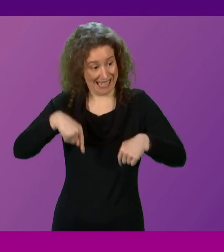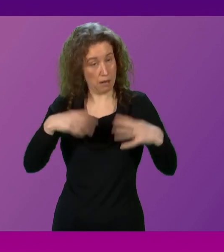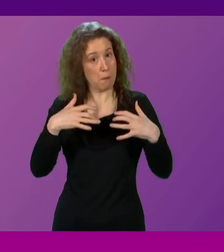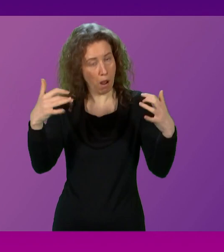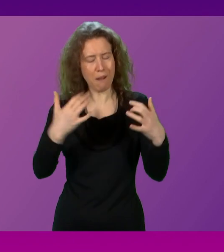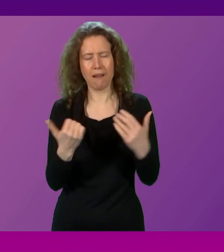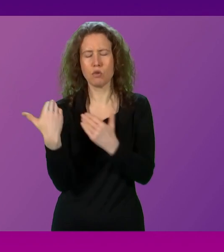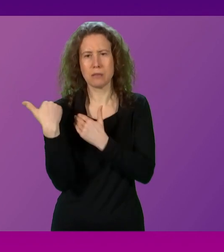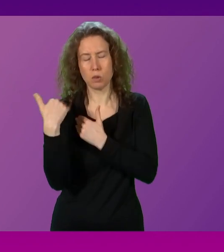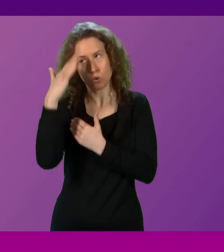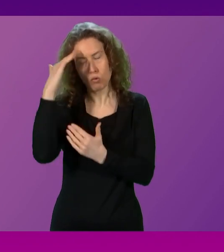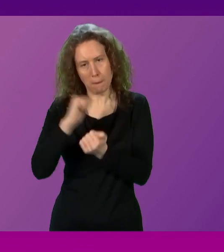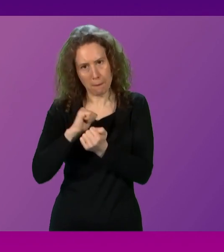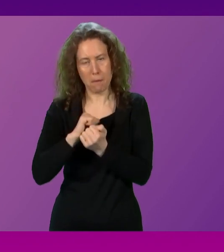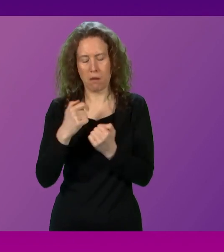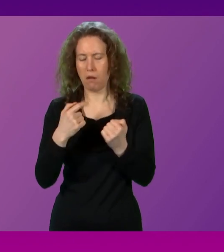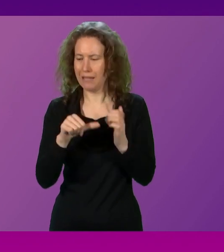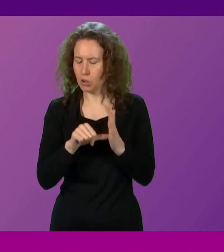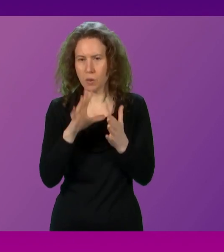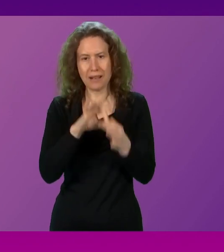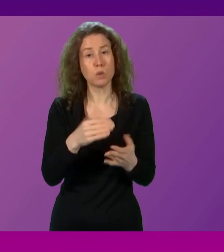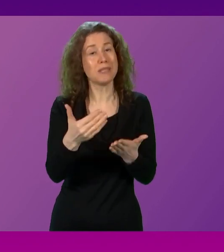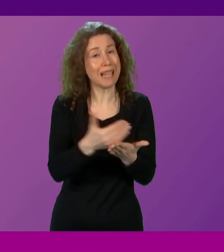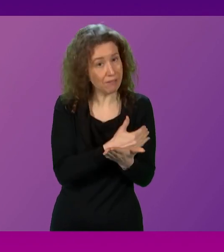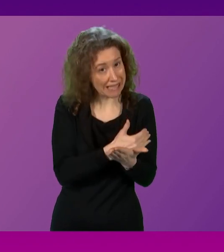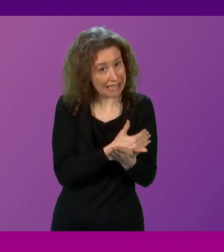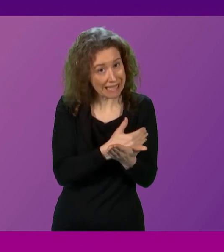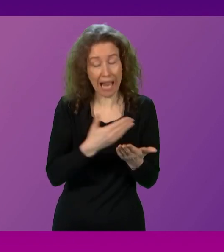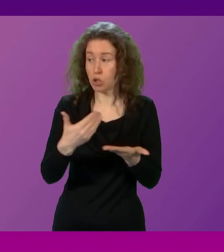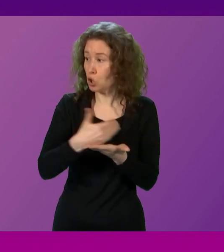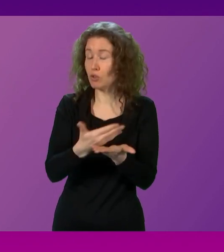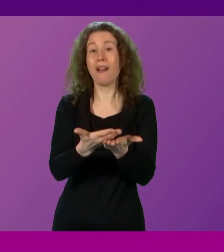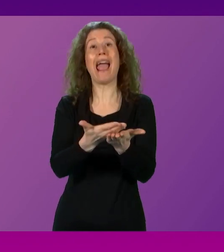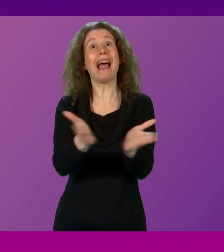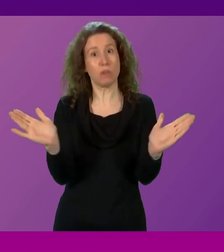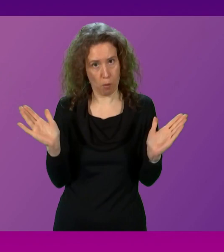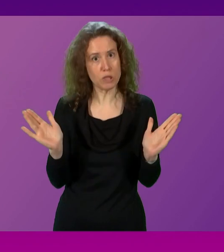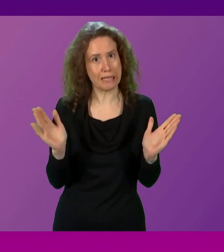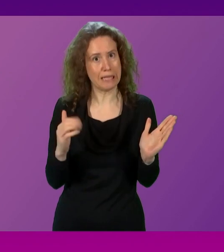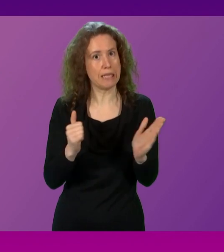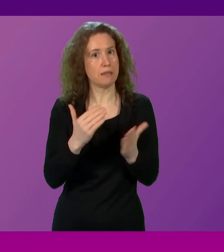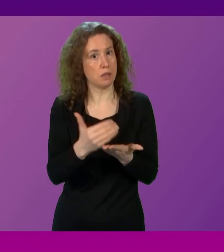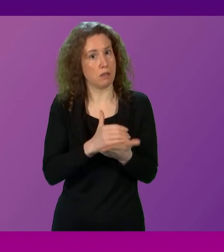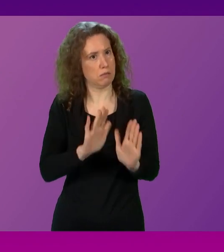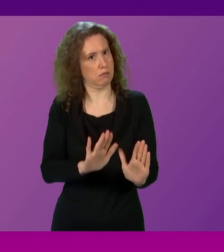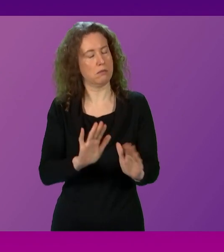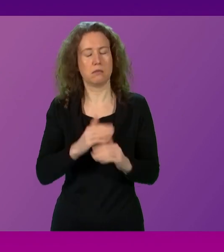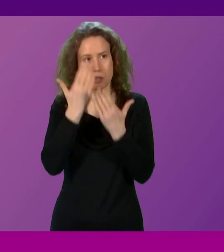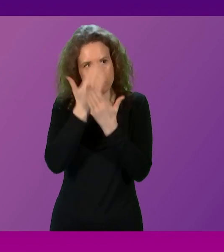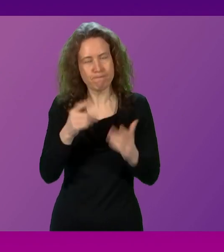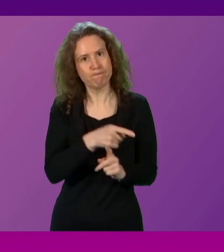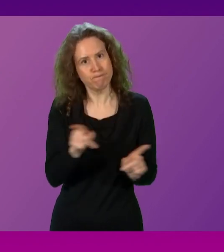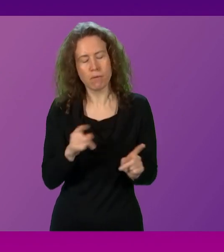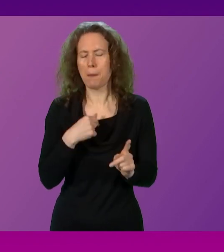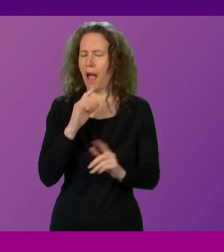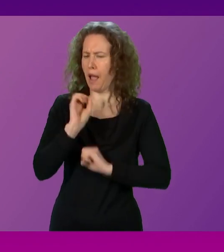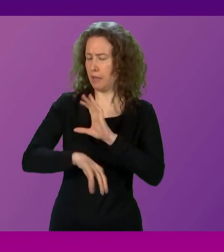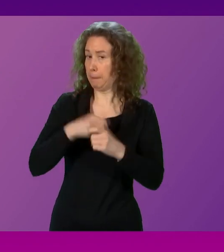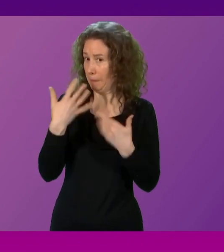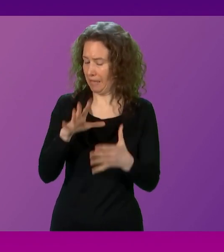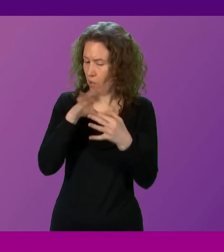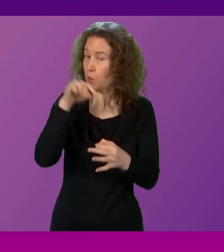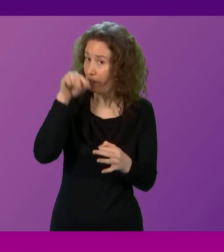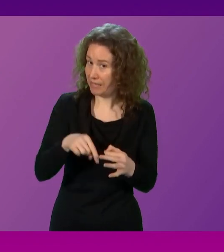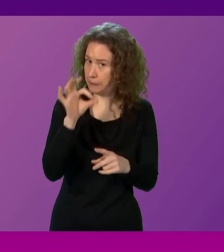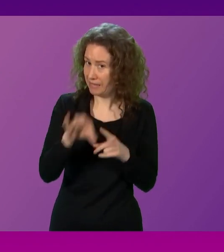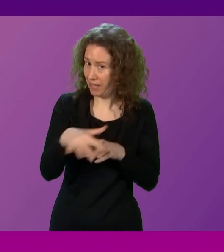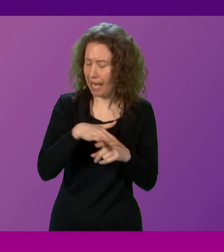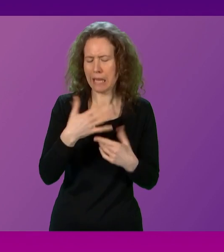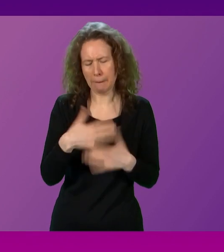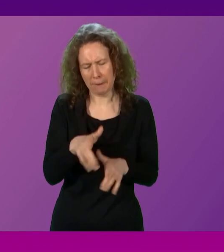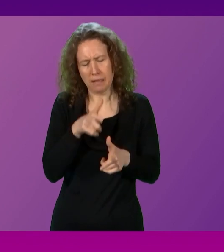to be mindful of issues around the safety and security of everyone. I made some comments in